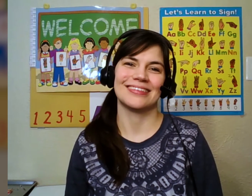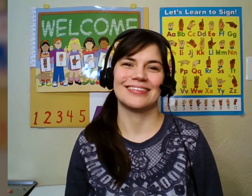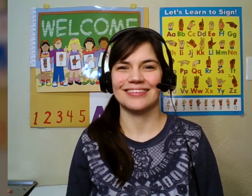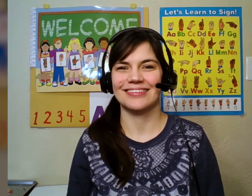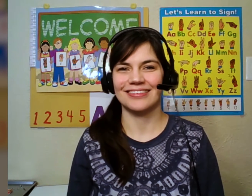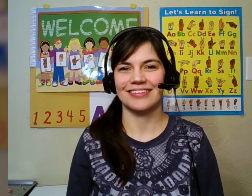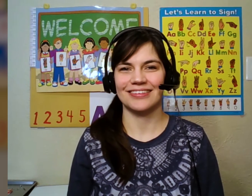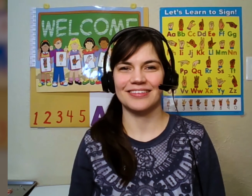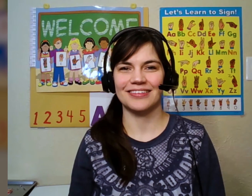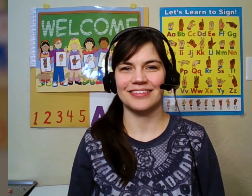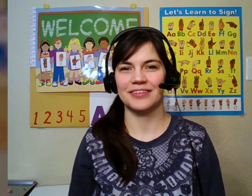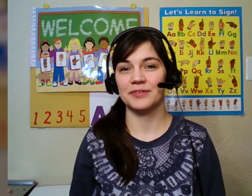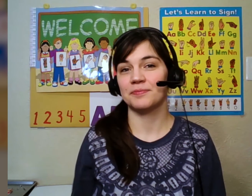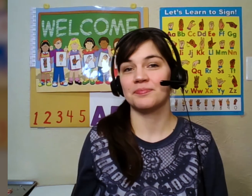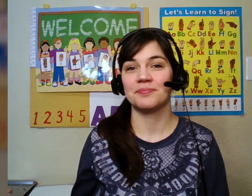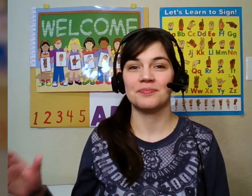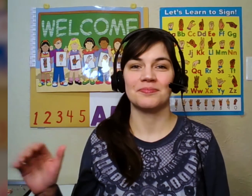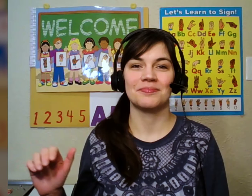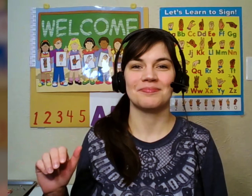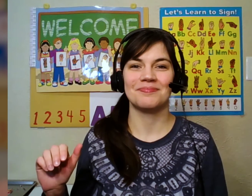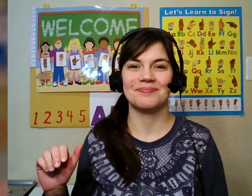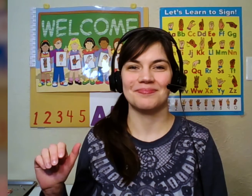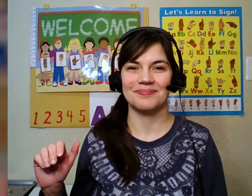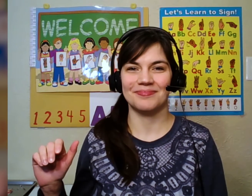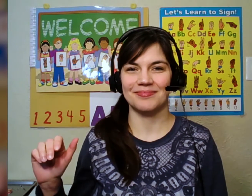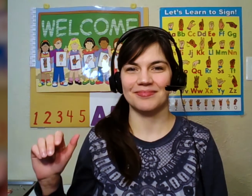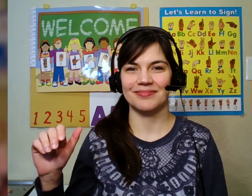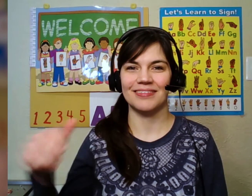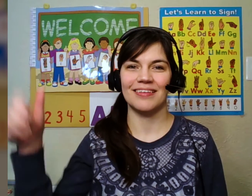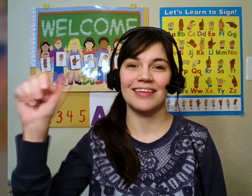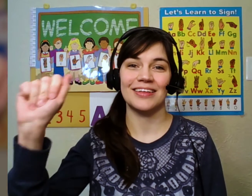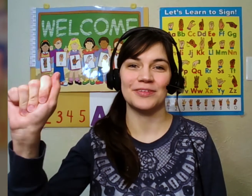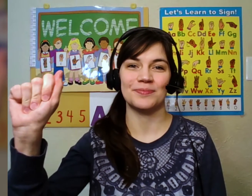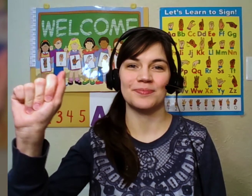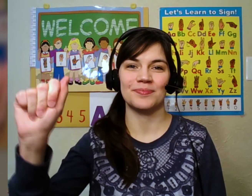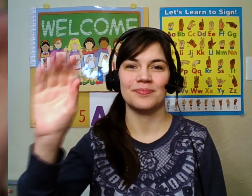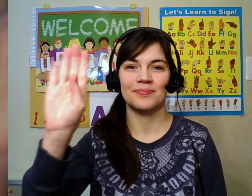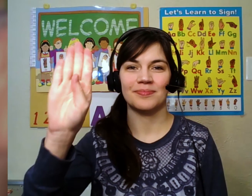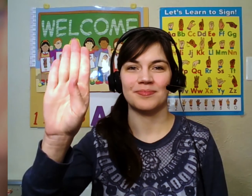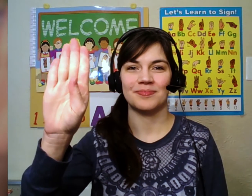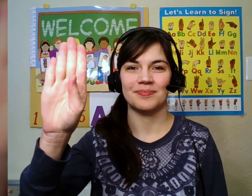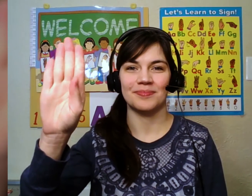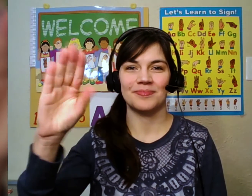I said, are you ready? A B